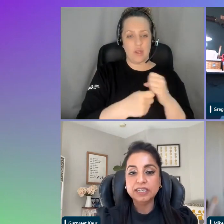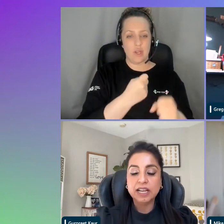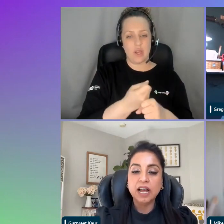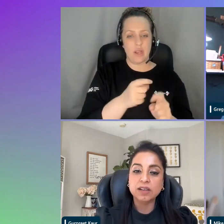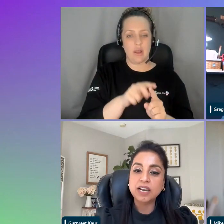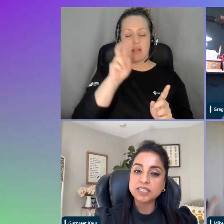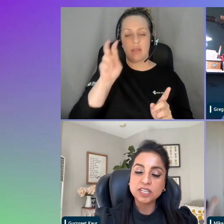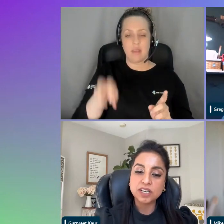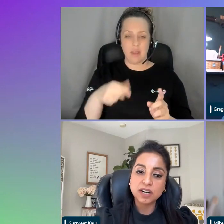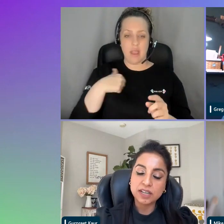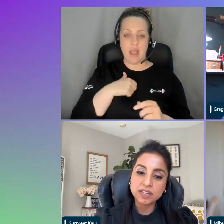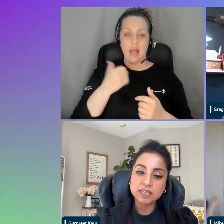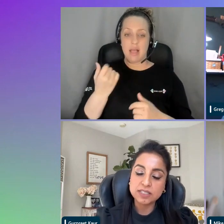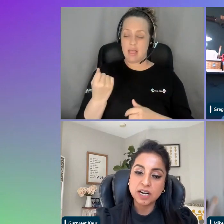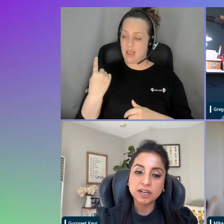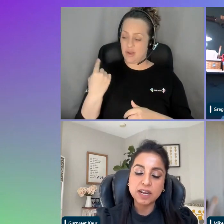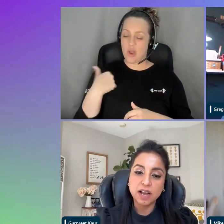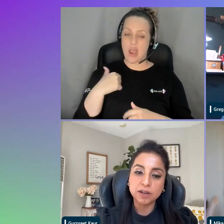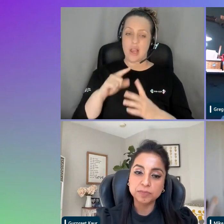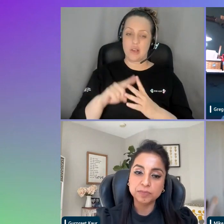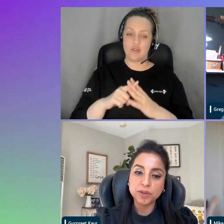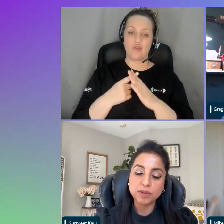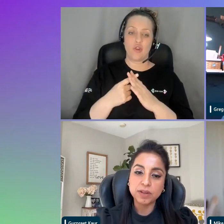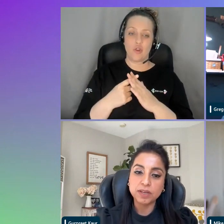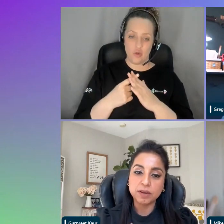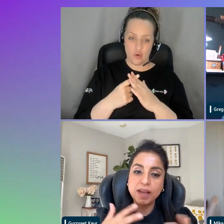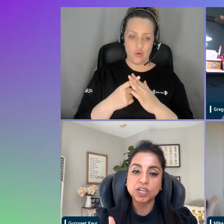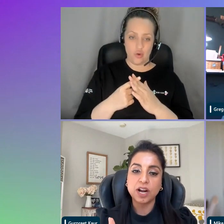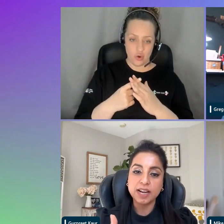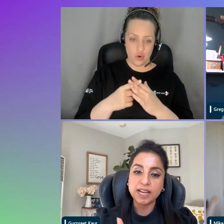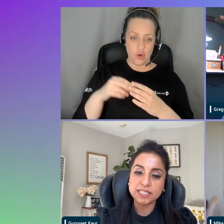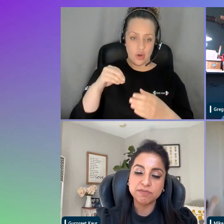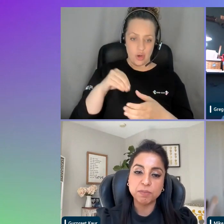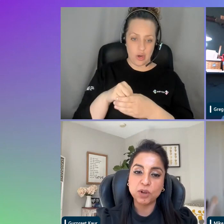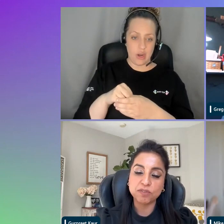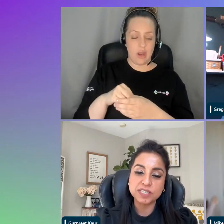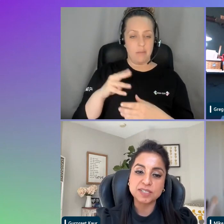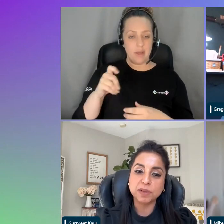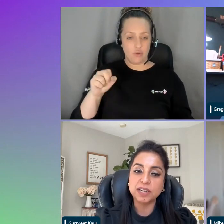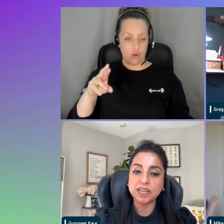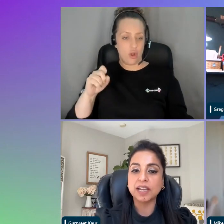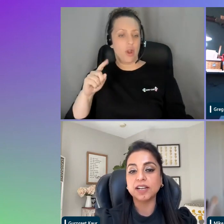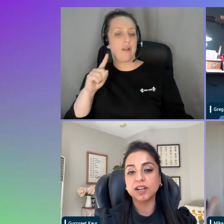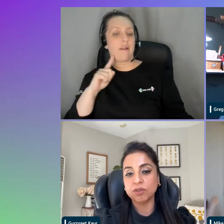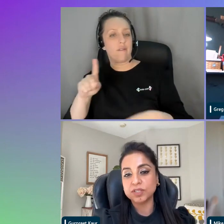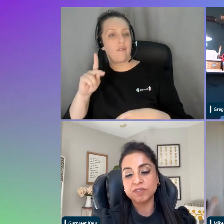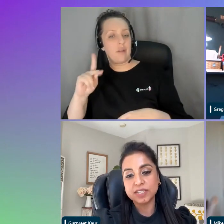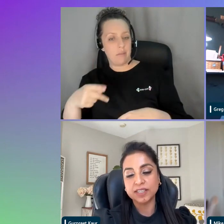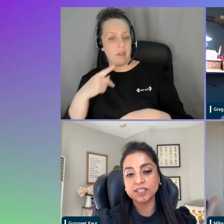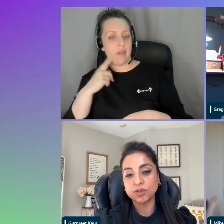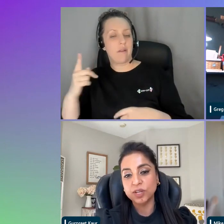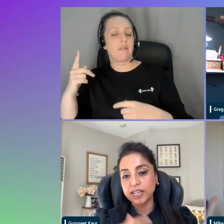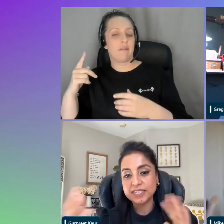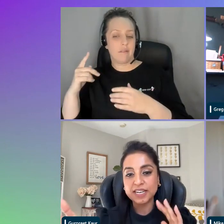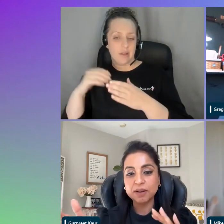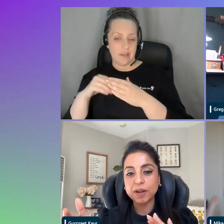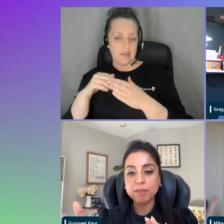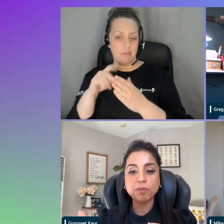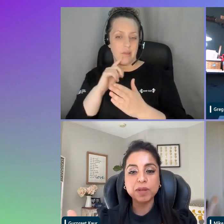last year I started, um, in Mastercard as a VP of Accessibility and Inclusive Design. So that's a little bit